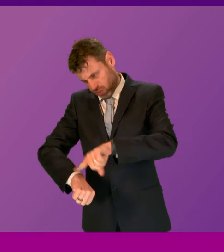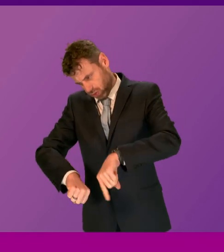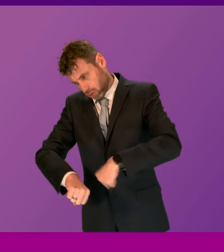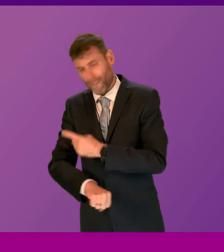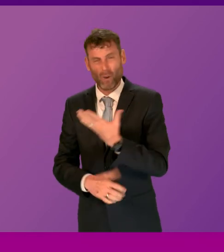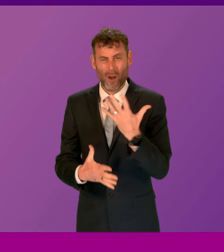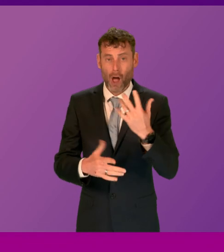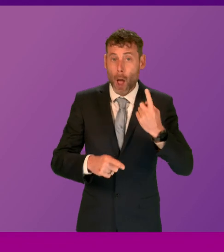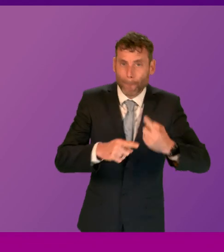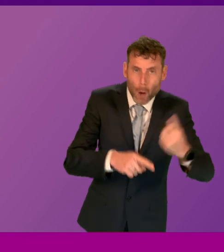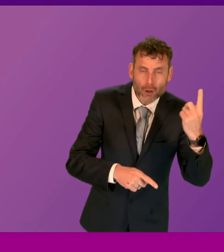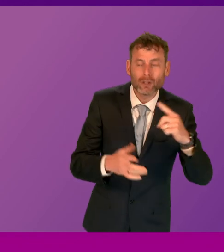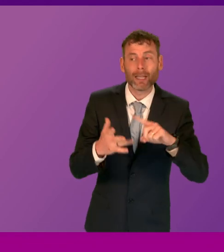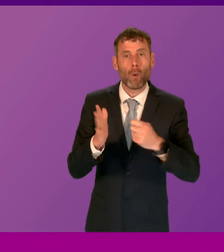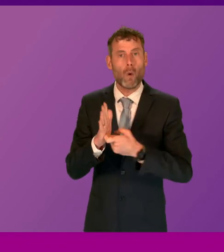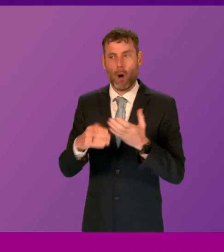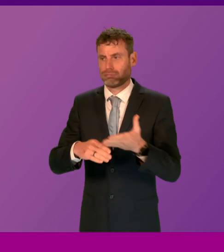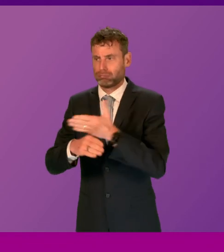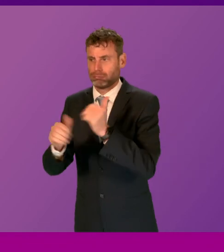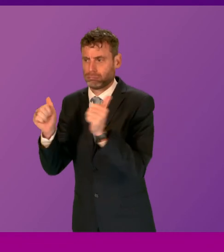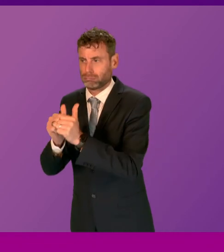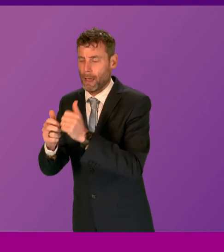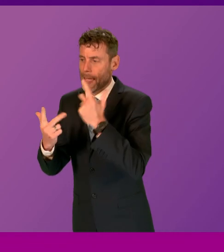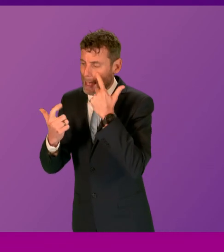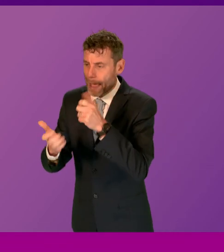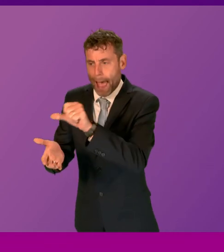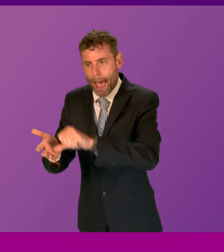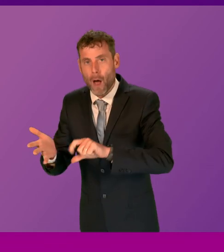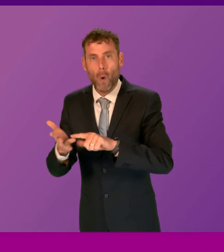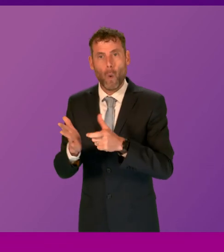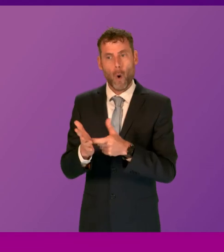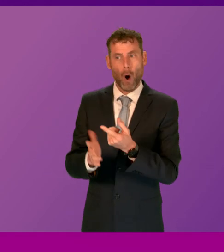treatment, elective care or diagnostics that, first and foremost, the Government apologises for that.